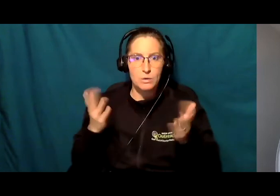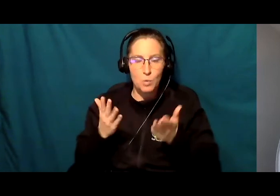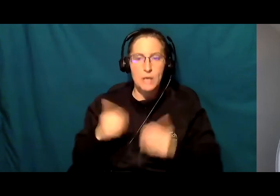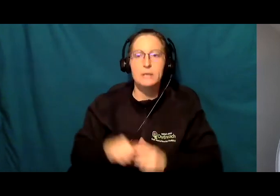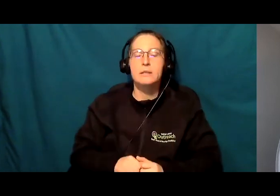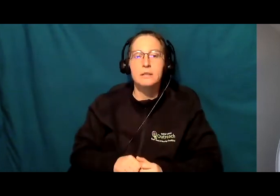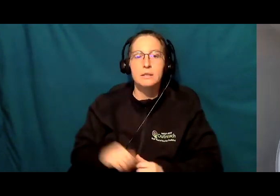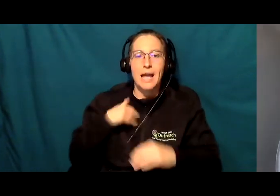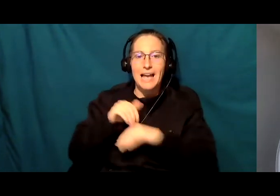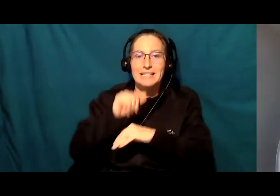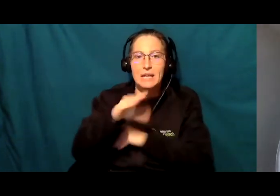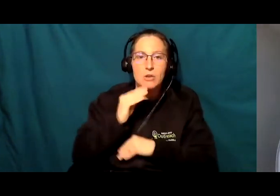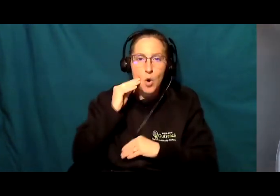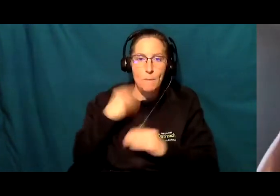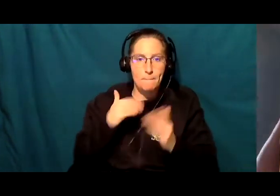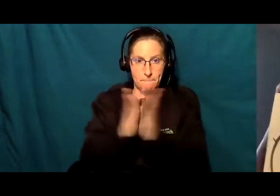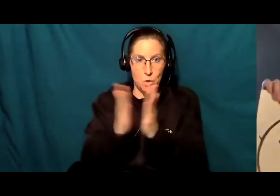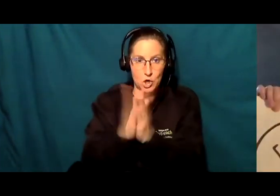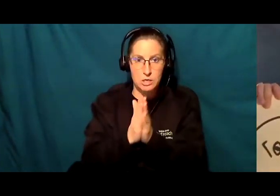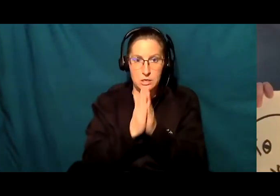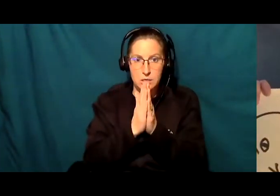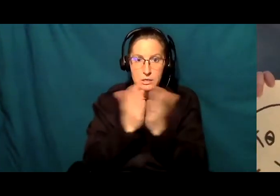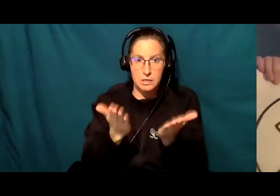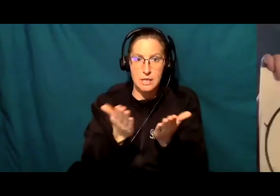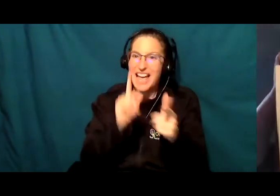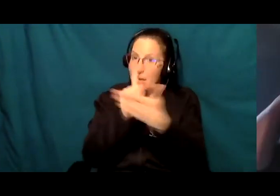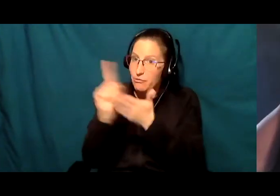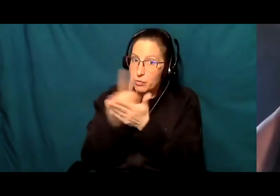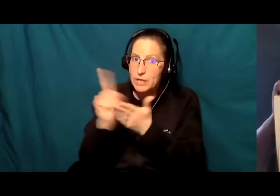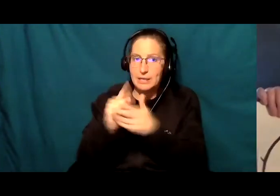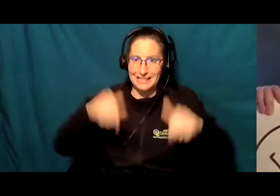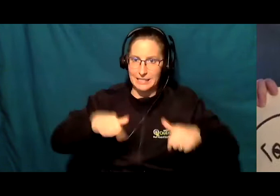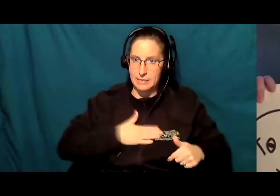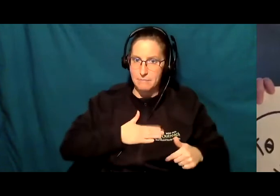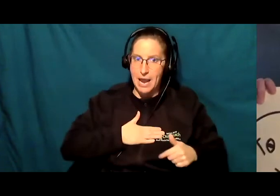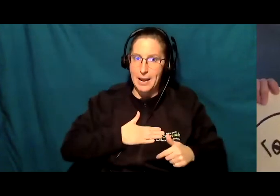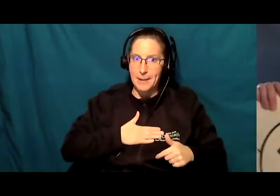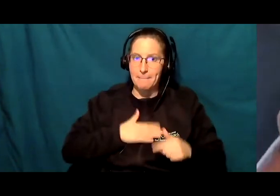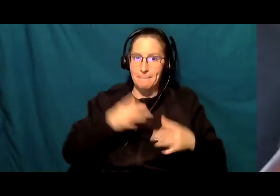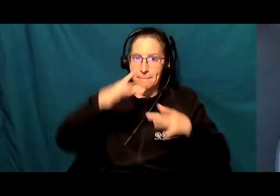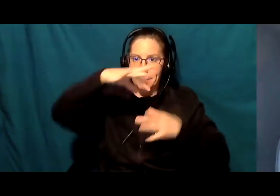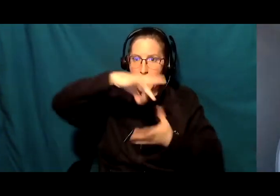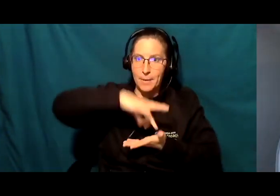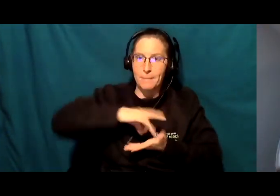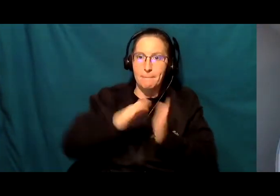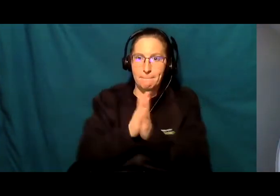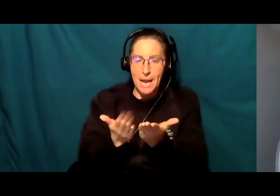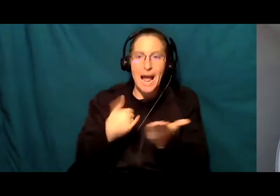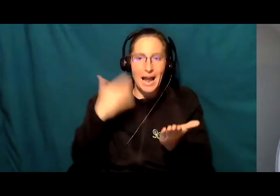a binder every single week. This is my binder, so that I know what I've said to her.